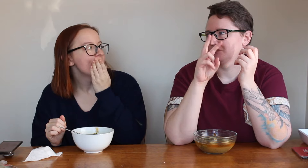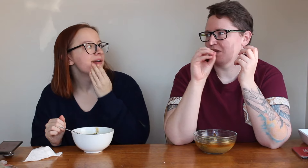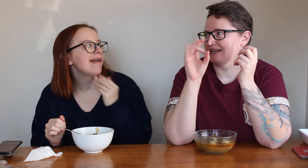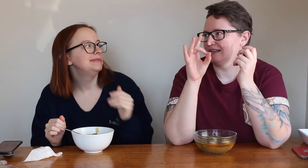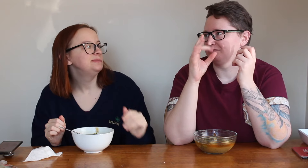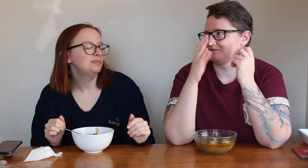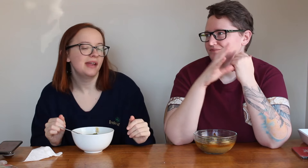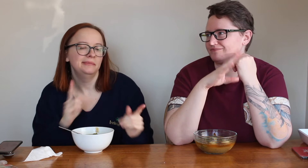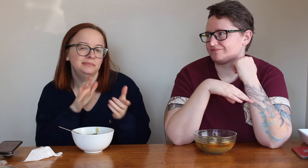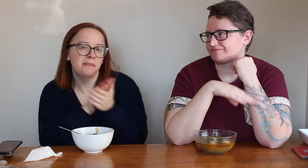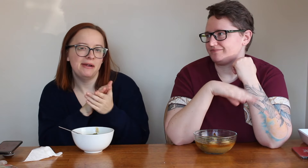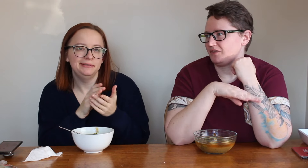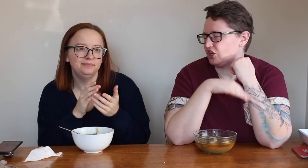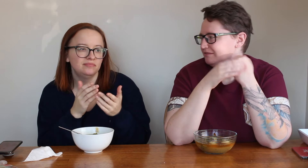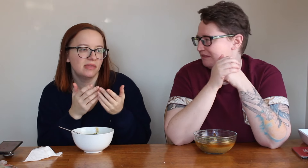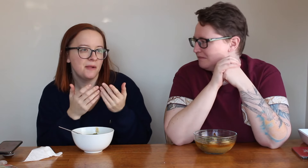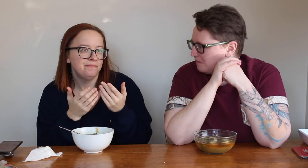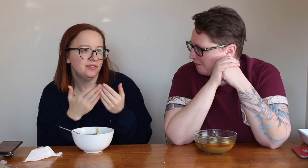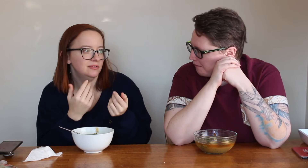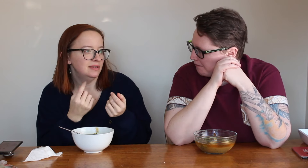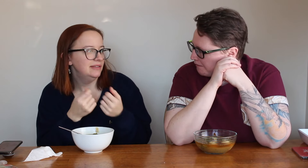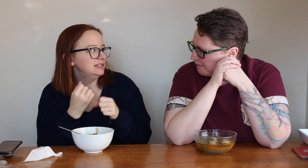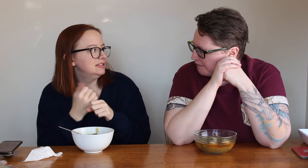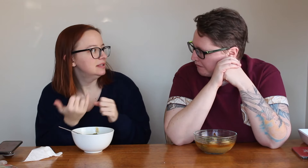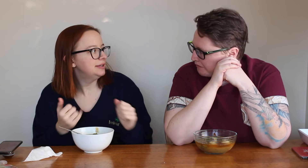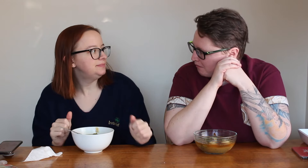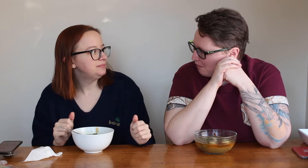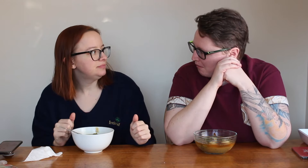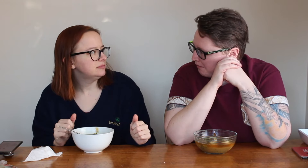So about 11 years. So...